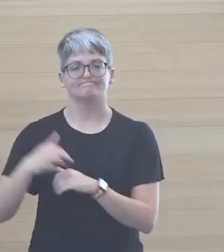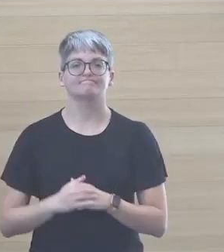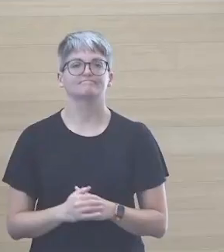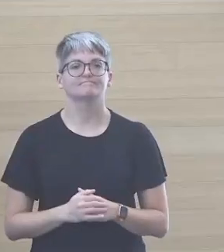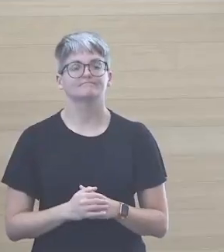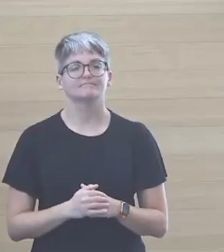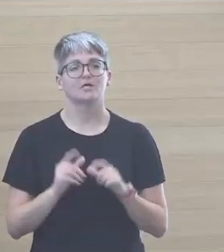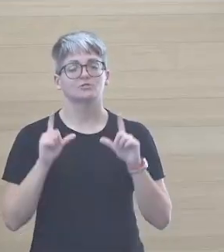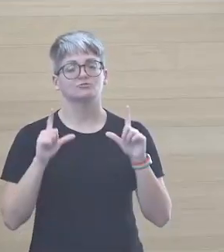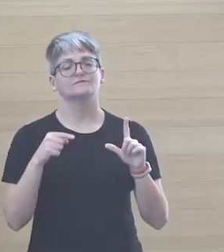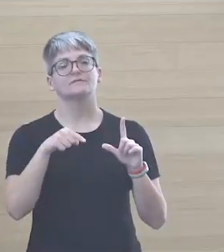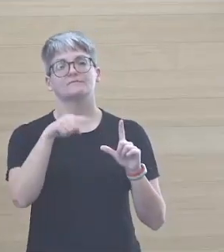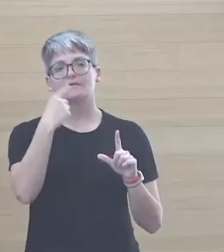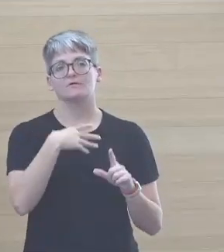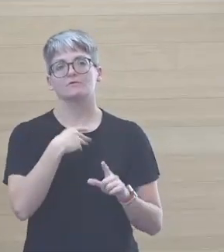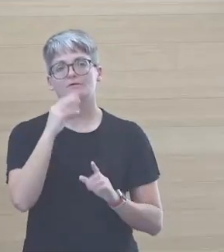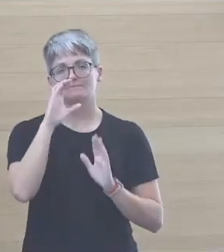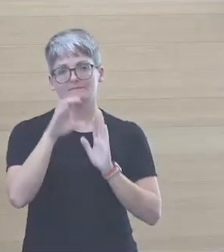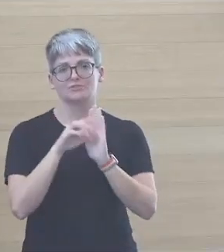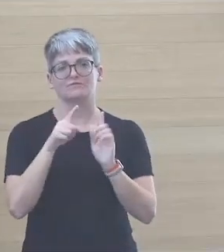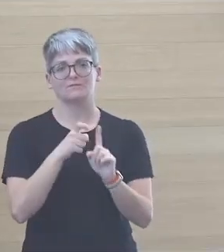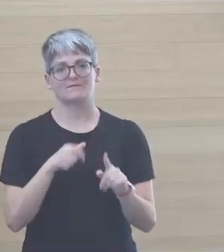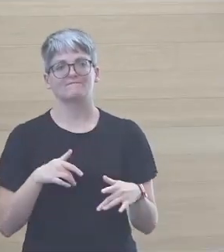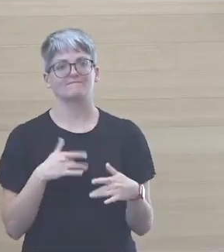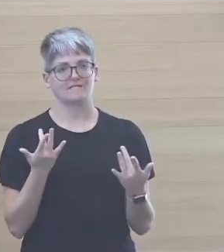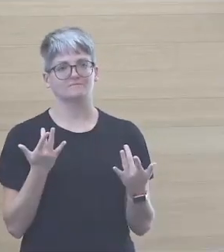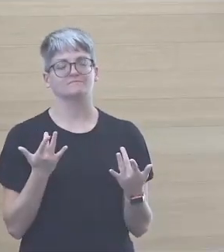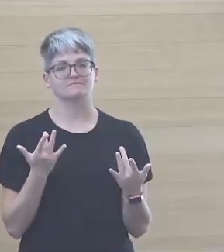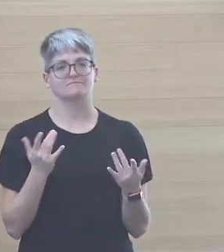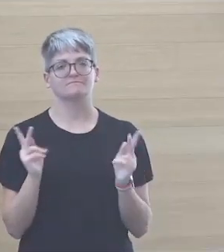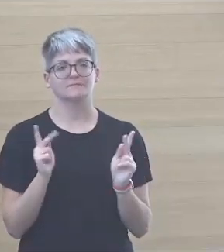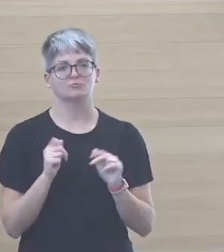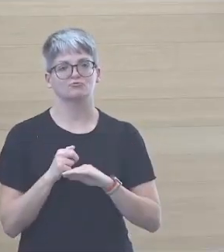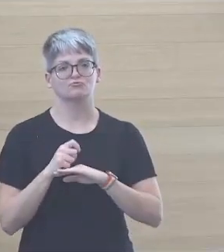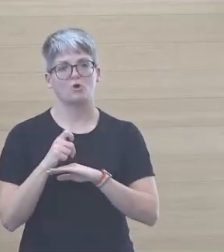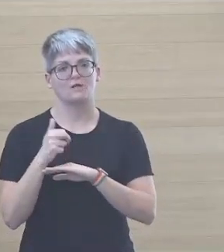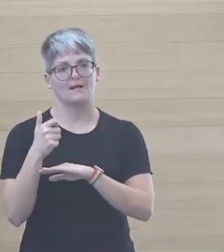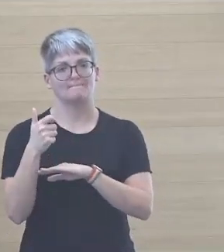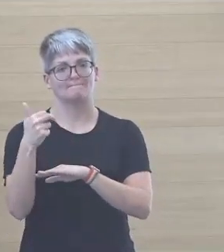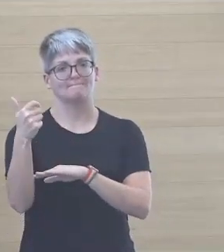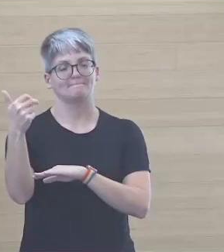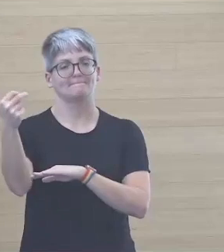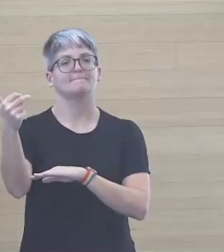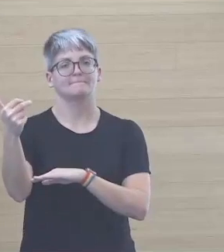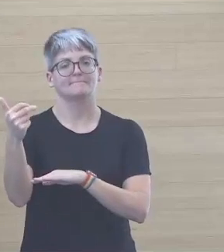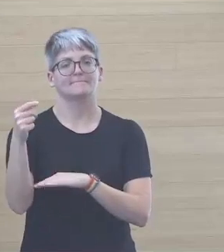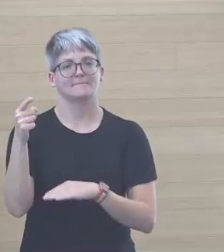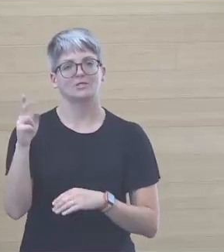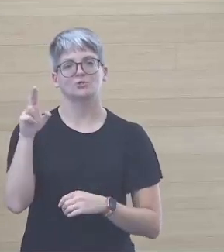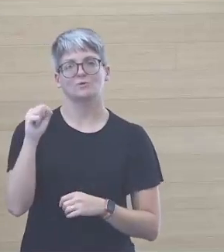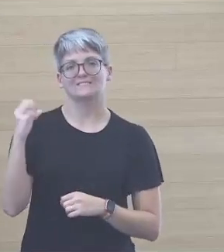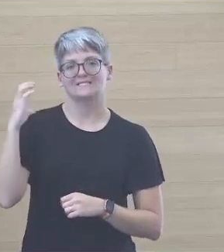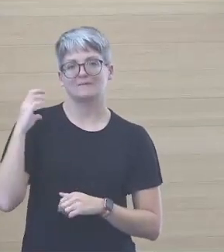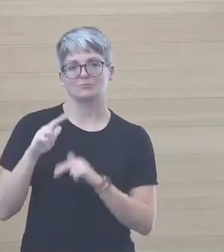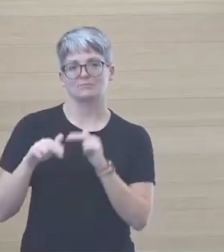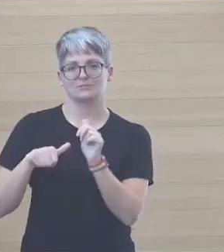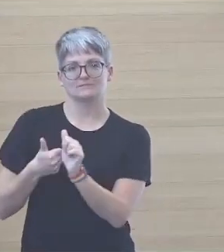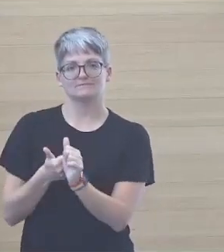a black and white photo from that event of people crawling up the steps of the Capitol with the US Capitol in the background.